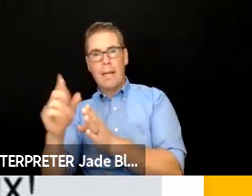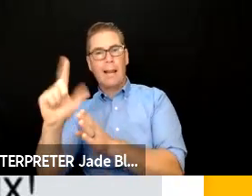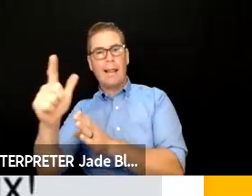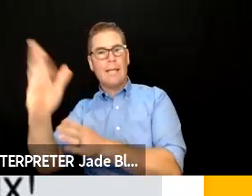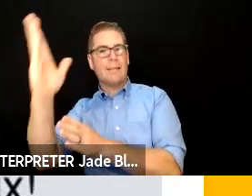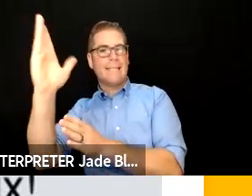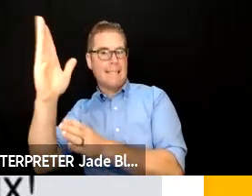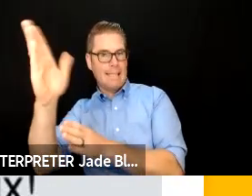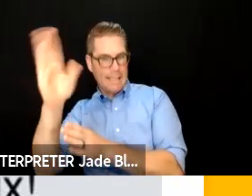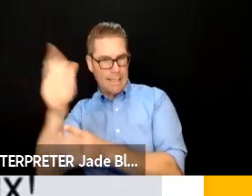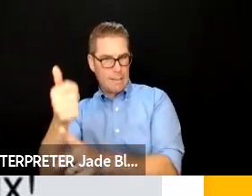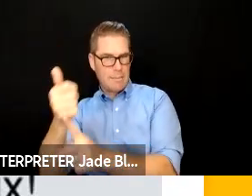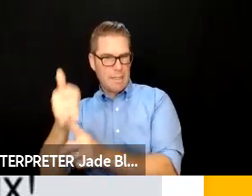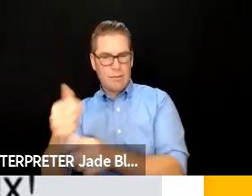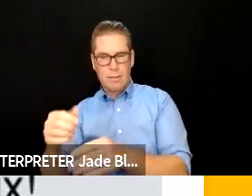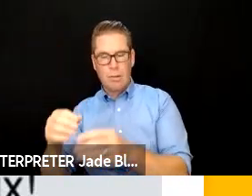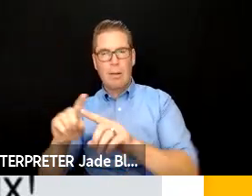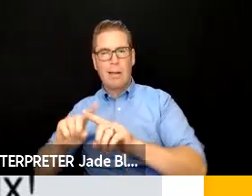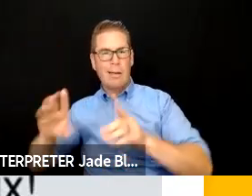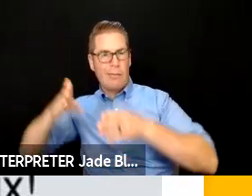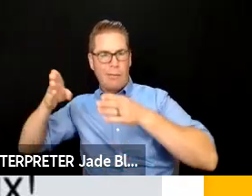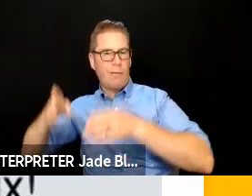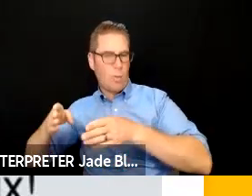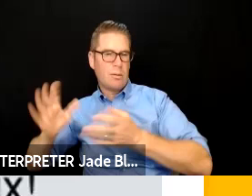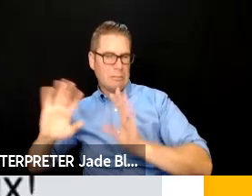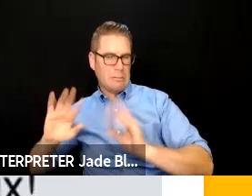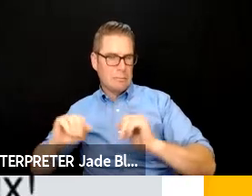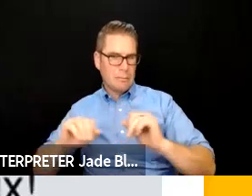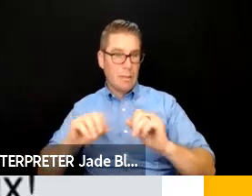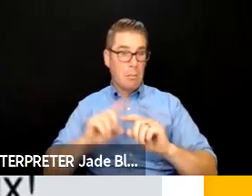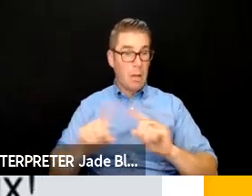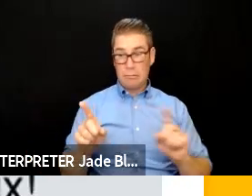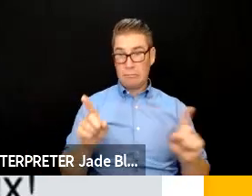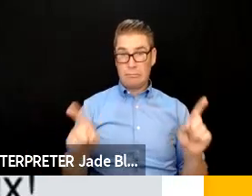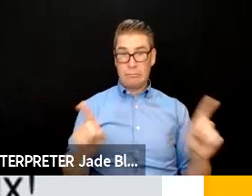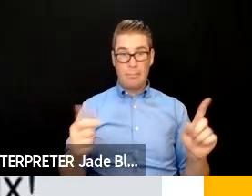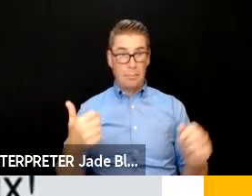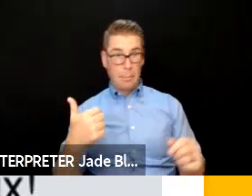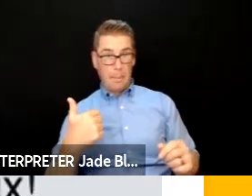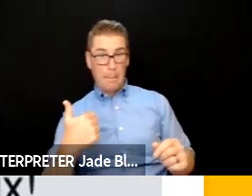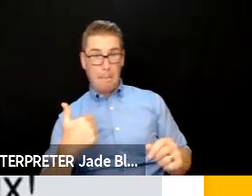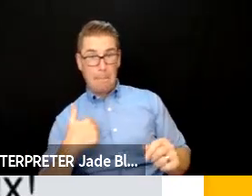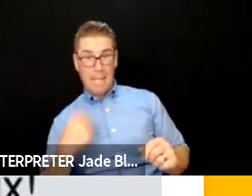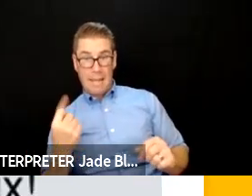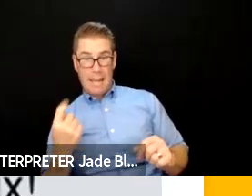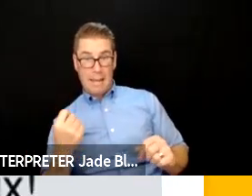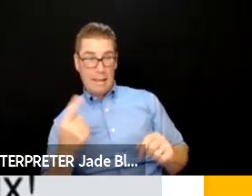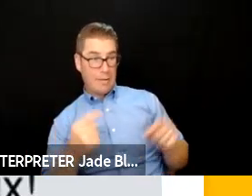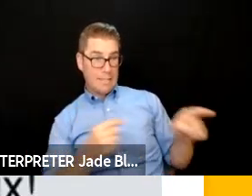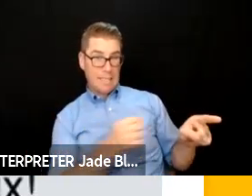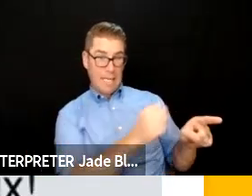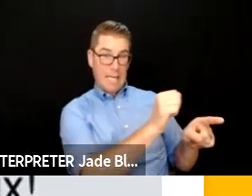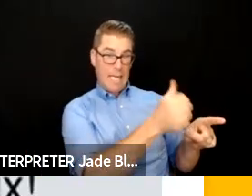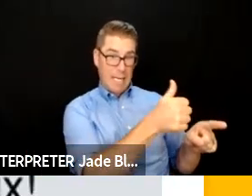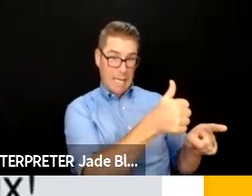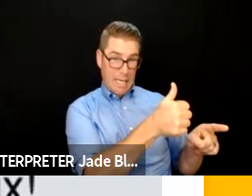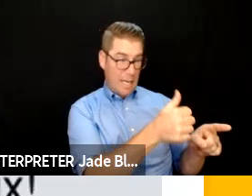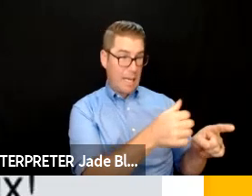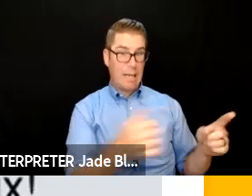Sally Potter: So the two of us work together and we spent you know quite a bit of time. I want to say it was probably three four semesters all together.